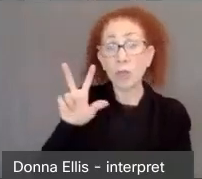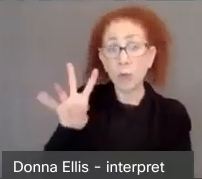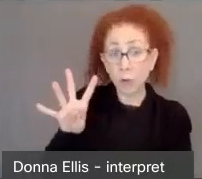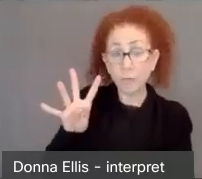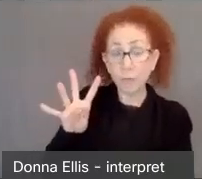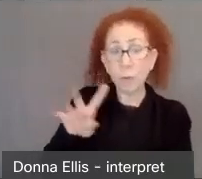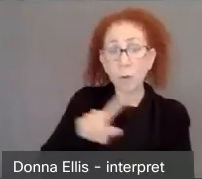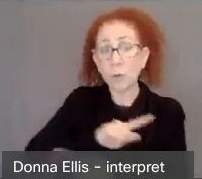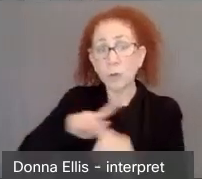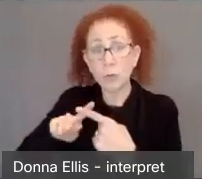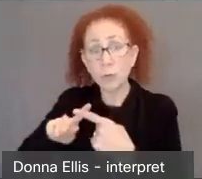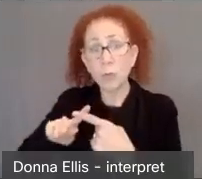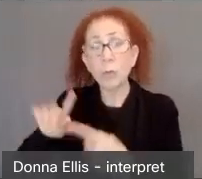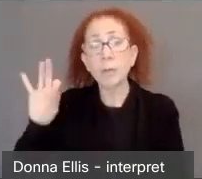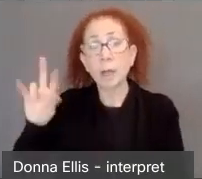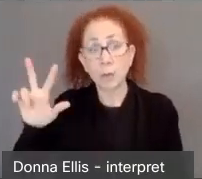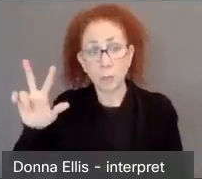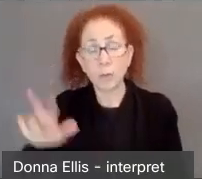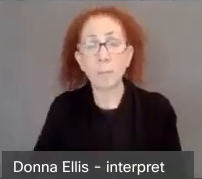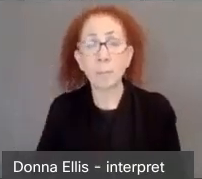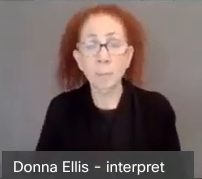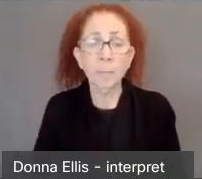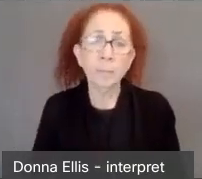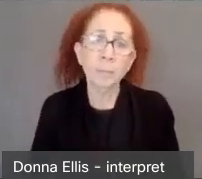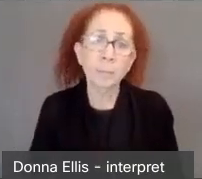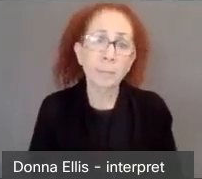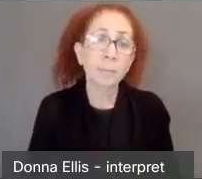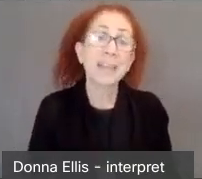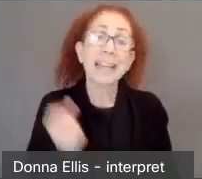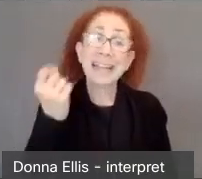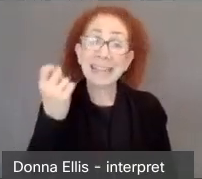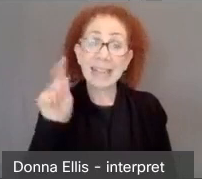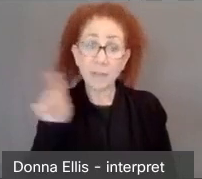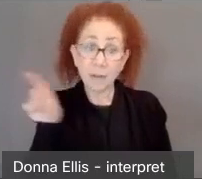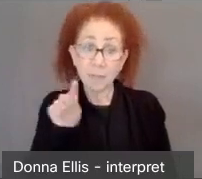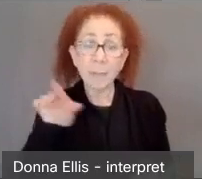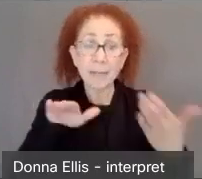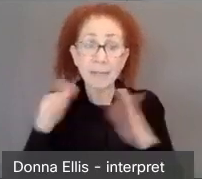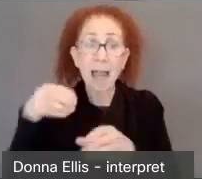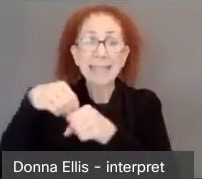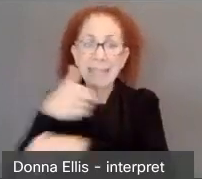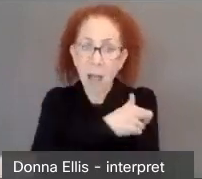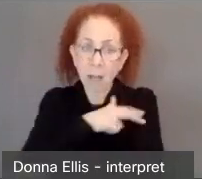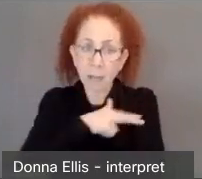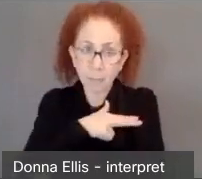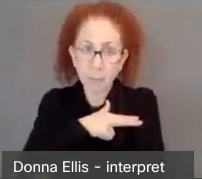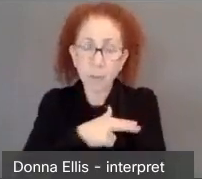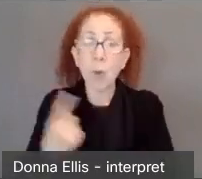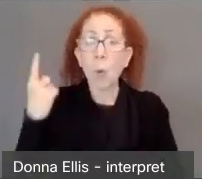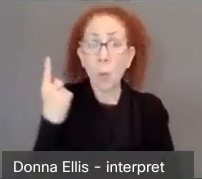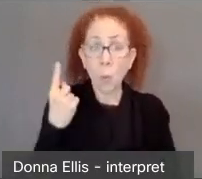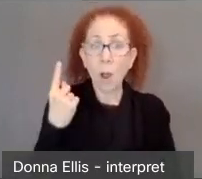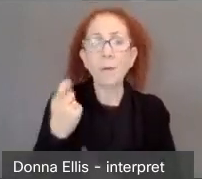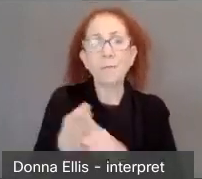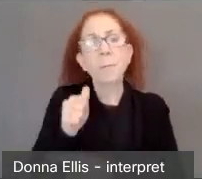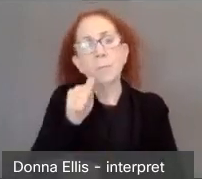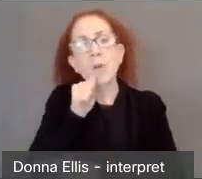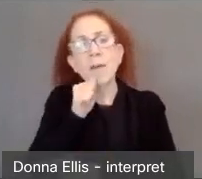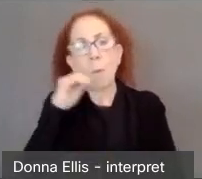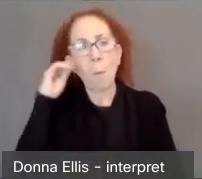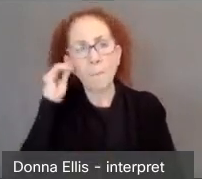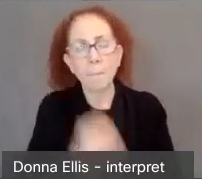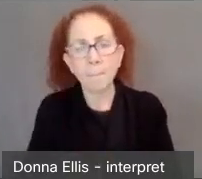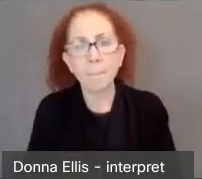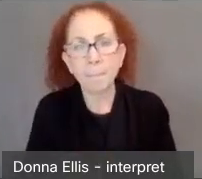to 93. Eleven of these individuals died at a hospital and one at a private residence. Overall,